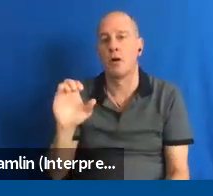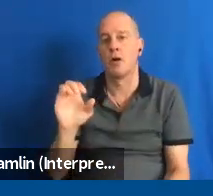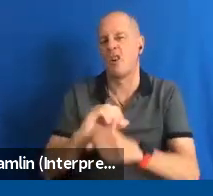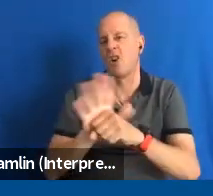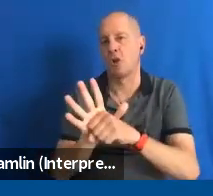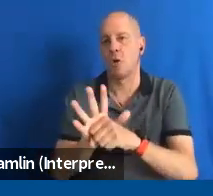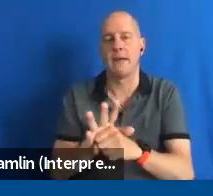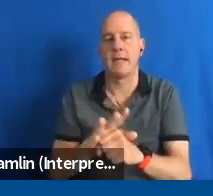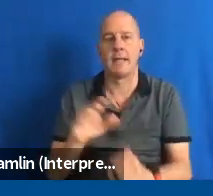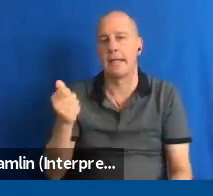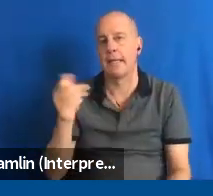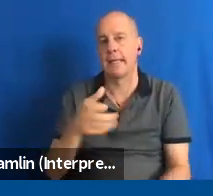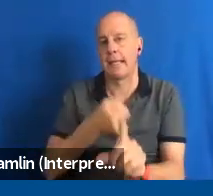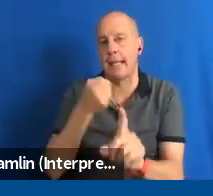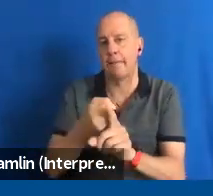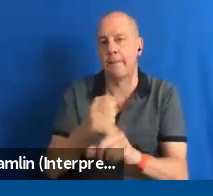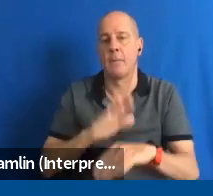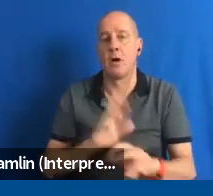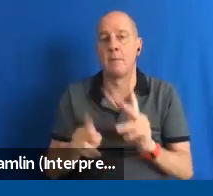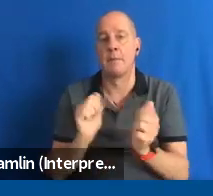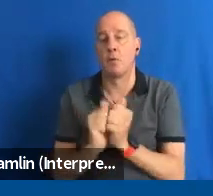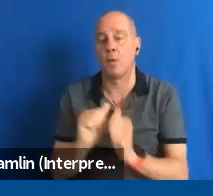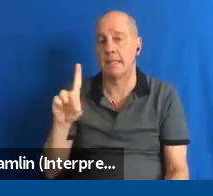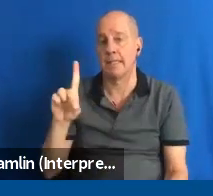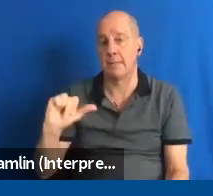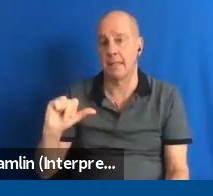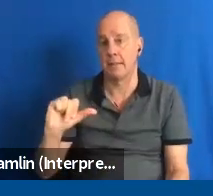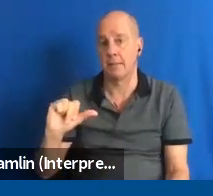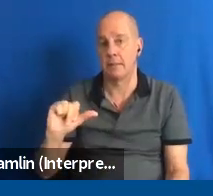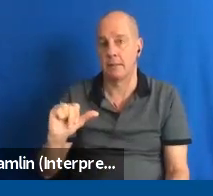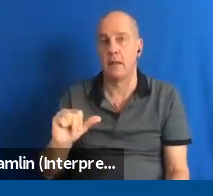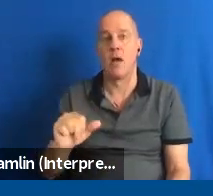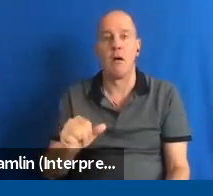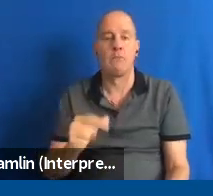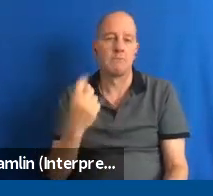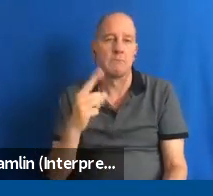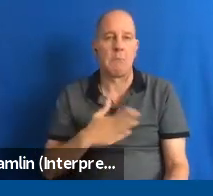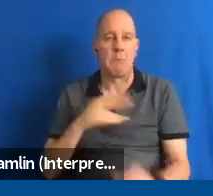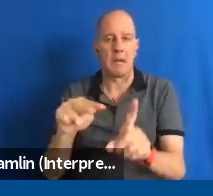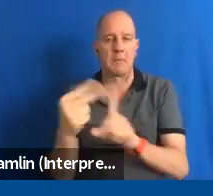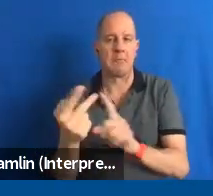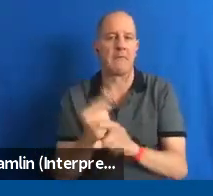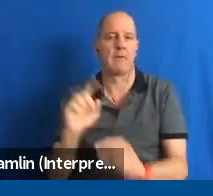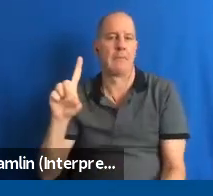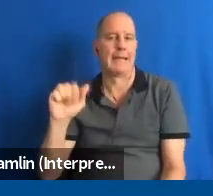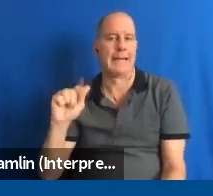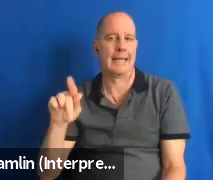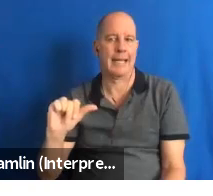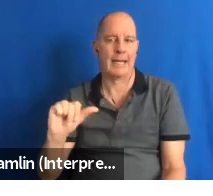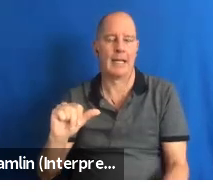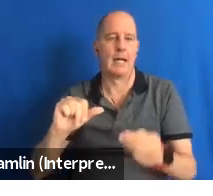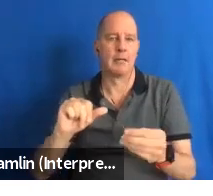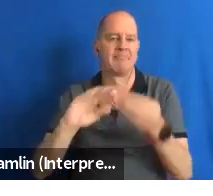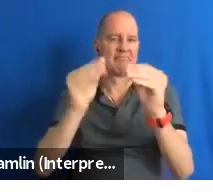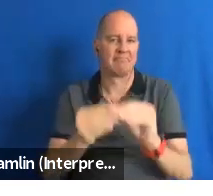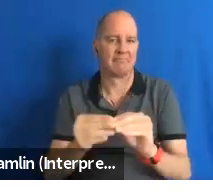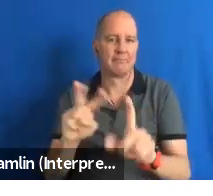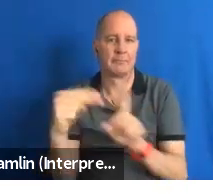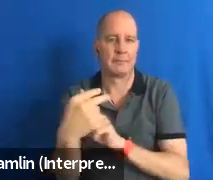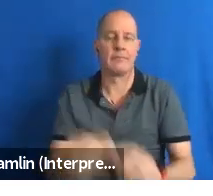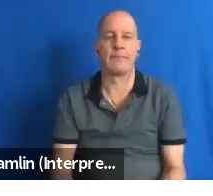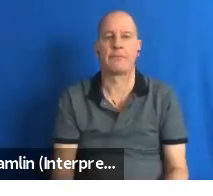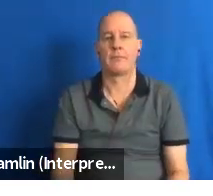impacts on people with disabilities from a data perspective. Next slide, please.